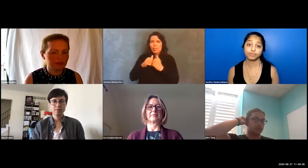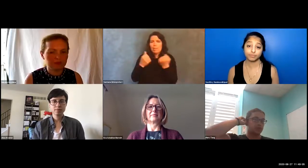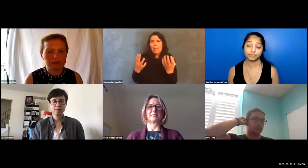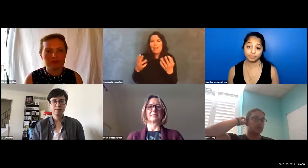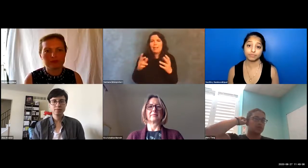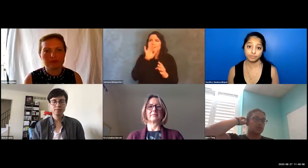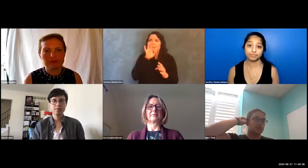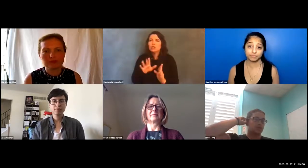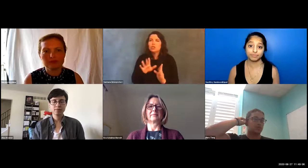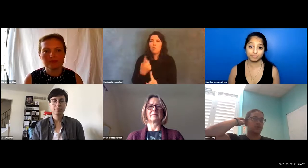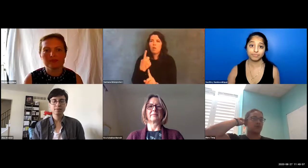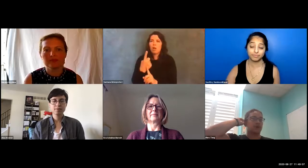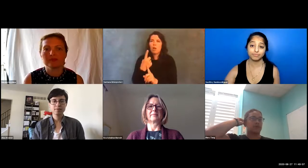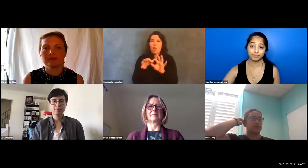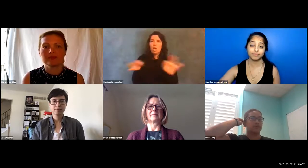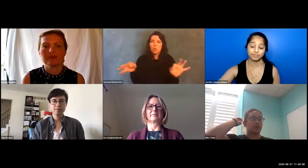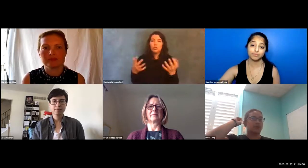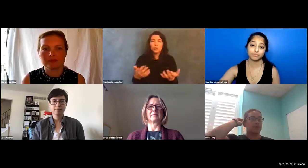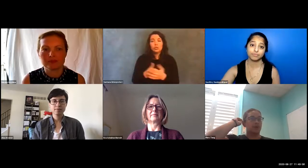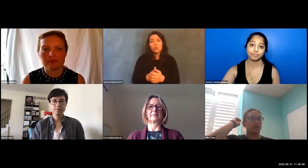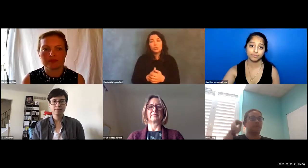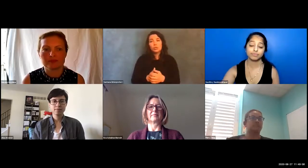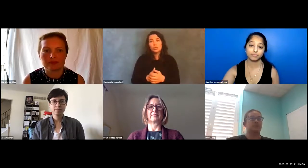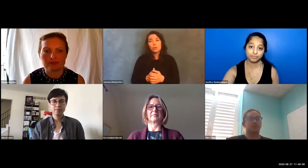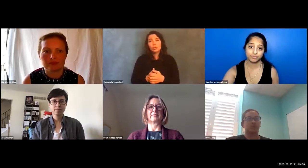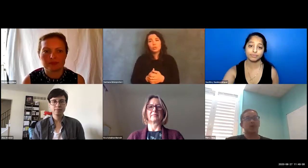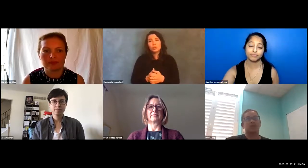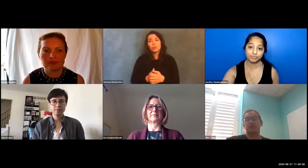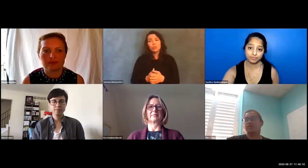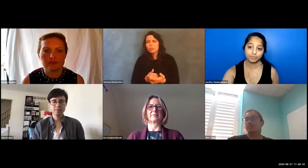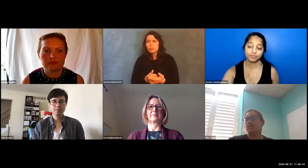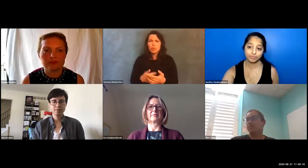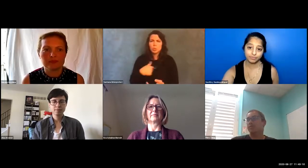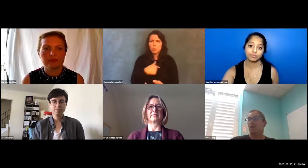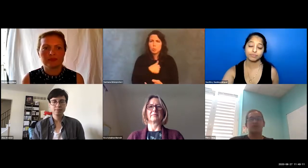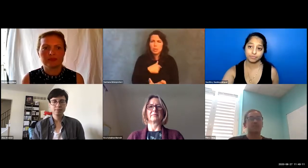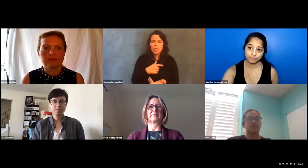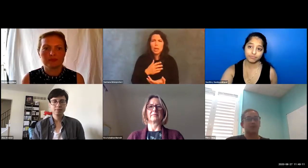and that could be quite interesting too. So do we find where are the -- hue flexible